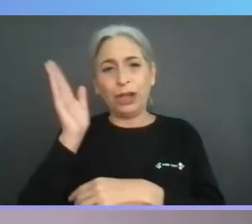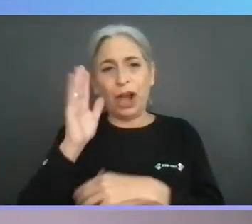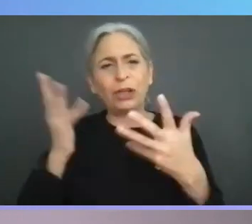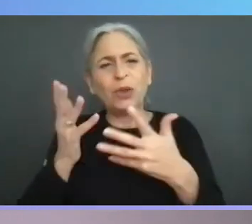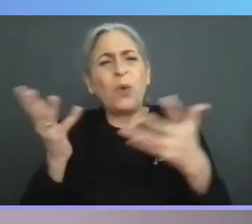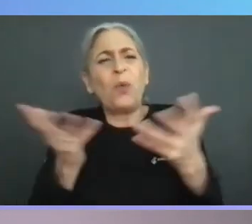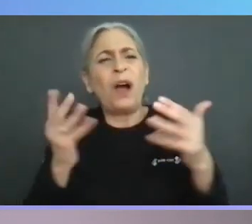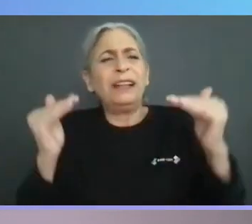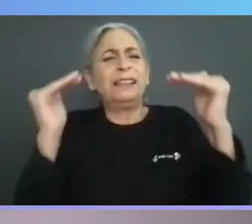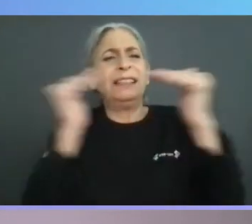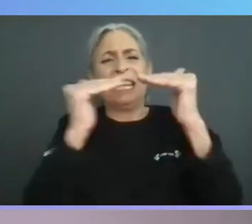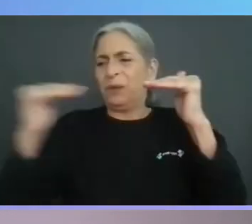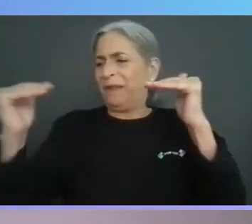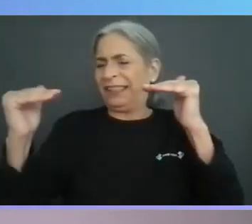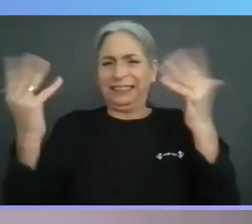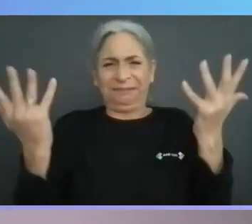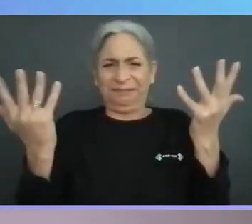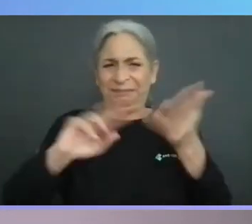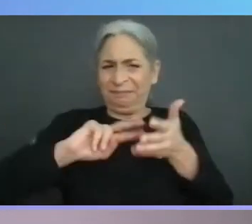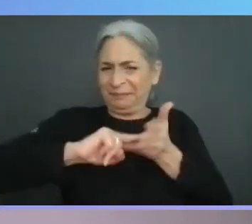equivalent equivalent in quotes text alternatives for artistic